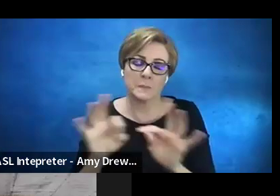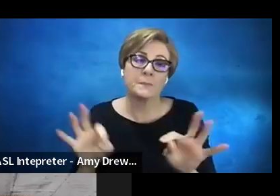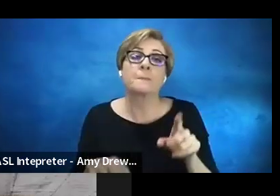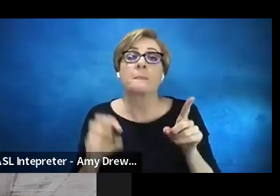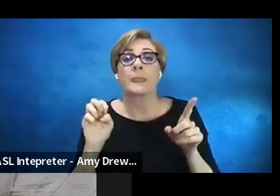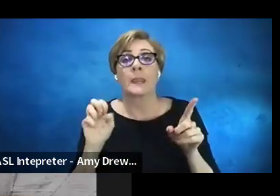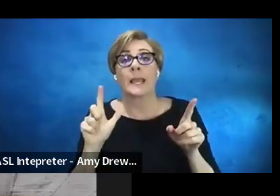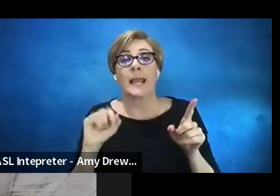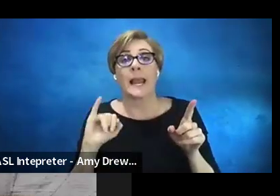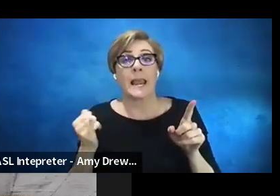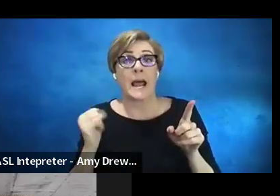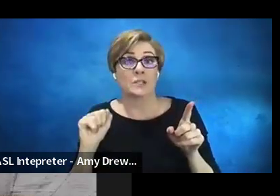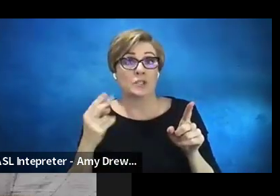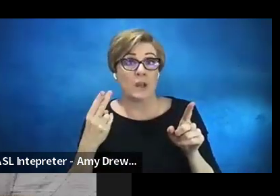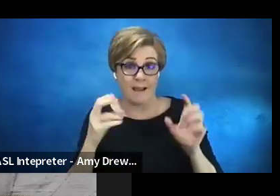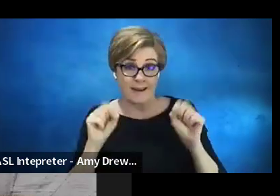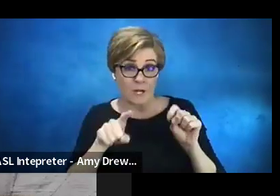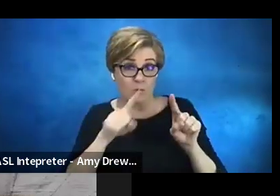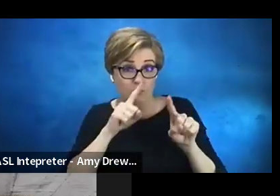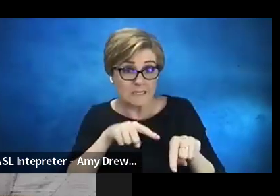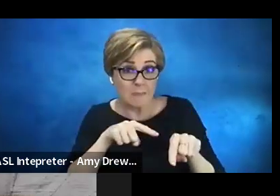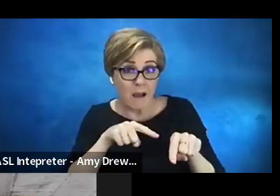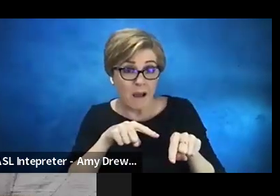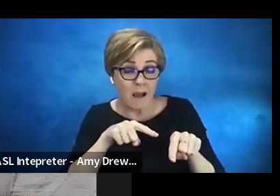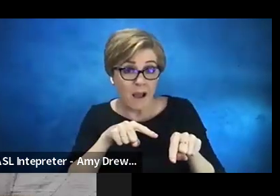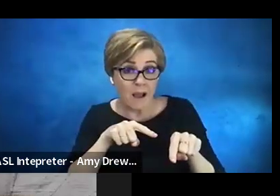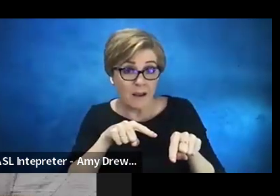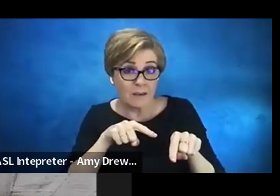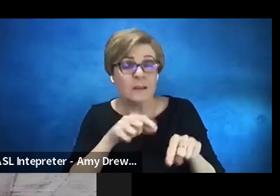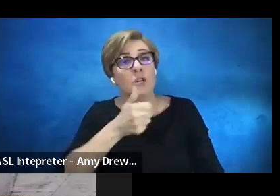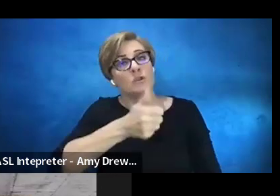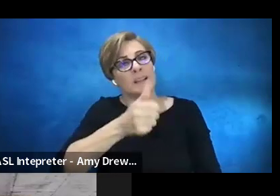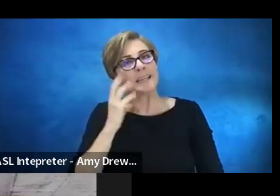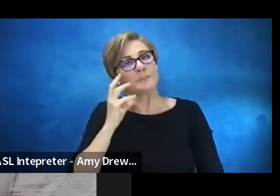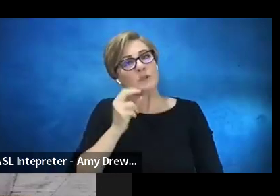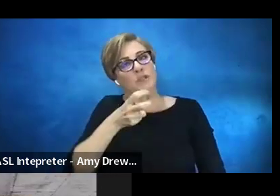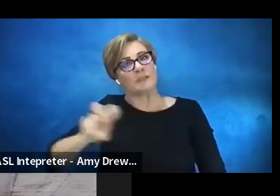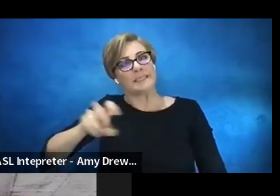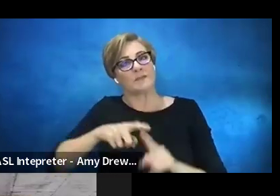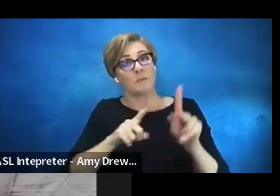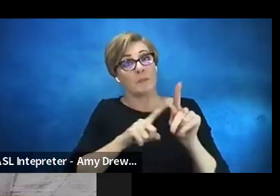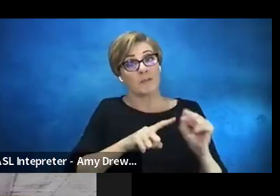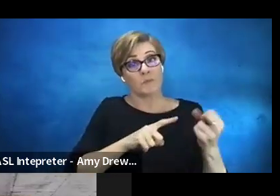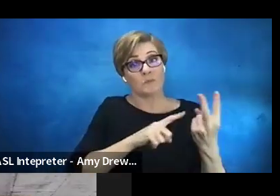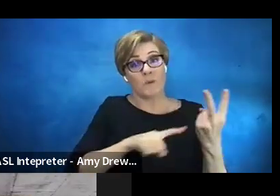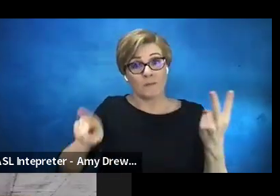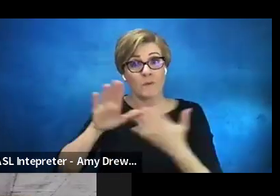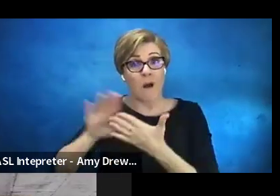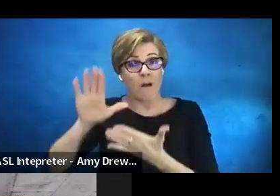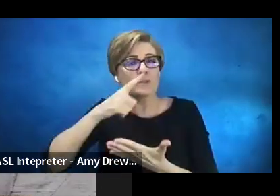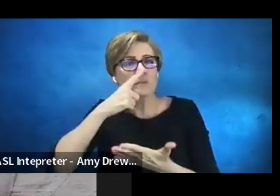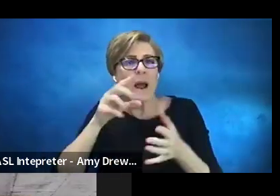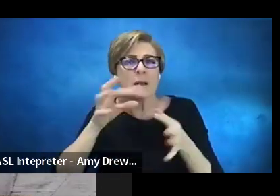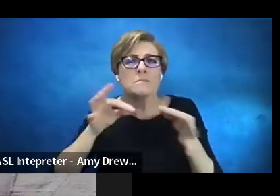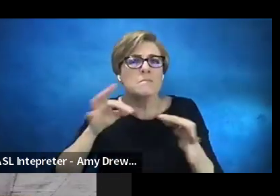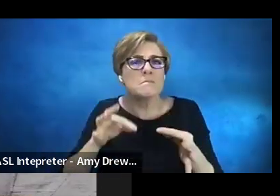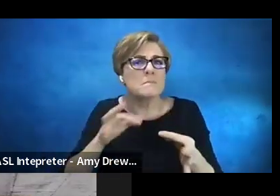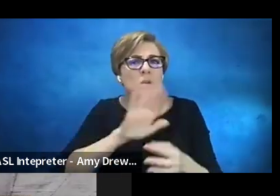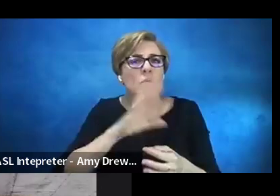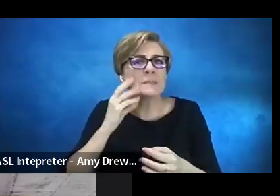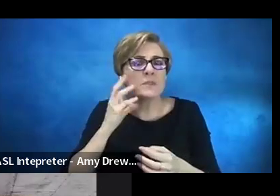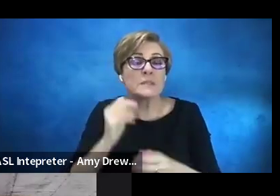So I think it's a place where we need absolutely more people. We need to push families as well as students to assume that they can before they assume that they can't. And that it's getting that high school diploma gives you more choices. It doesn't mean that if you don't get it you have no choices. That's not it at all. But if you do have a high school diploma, you have more choices.